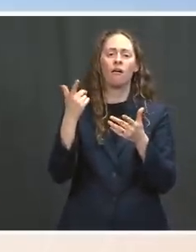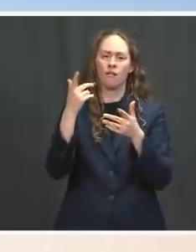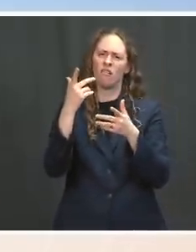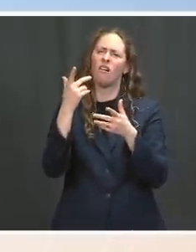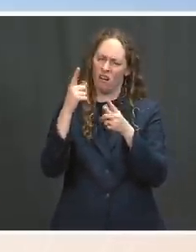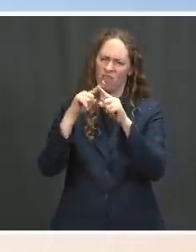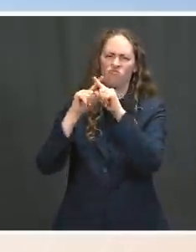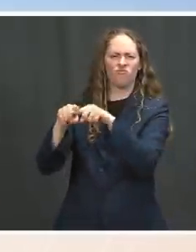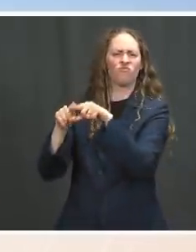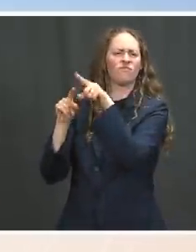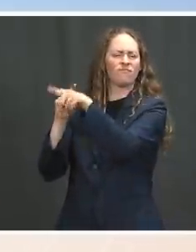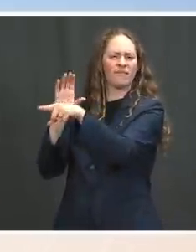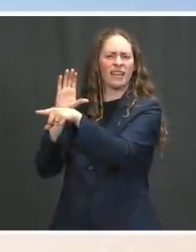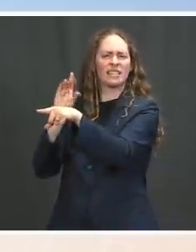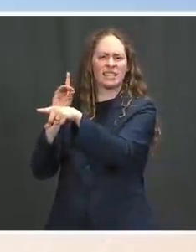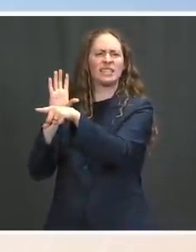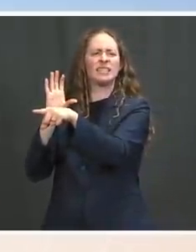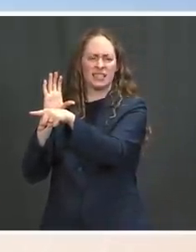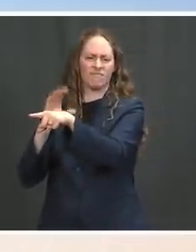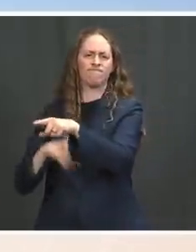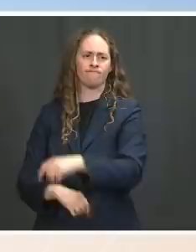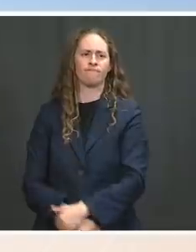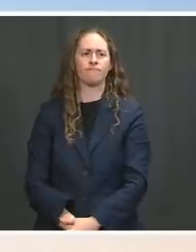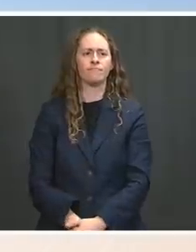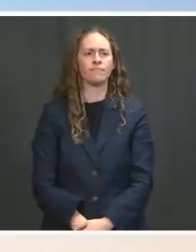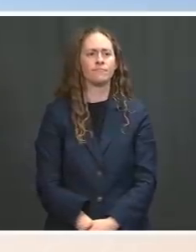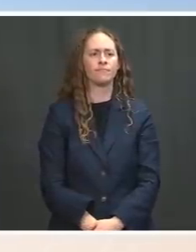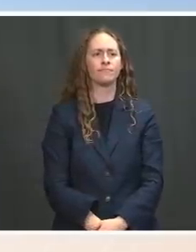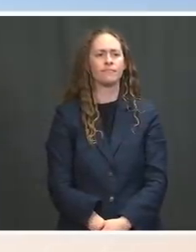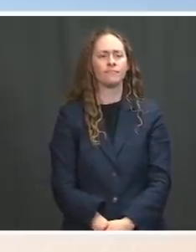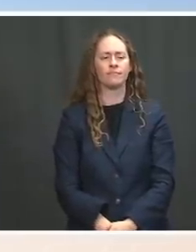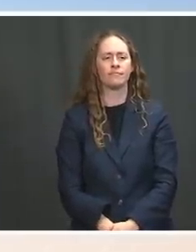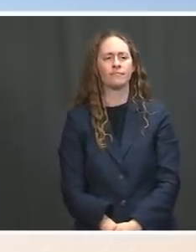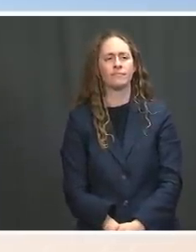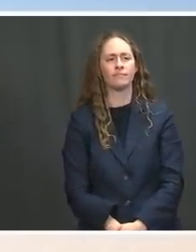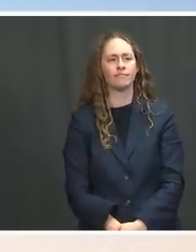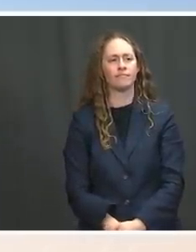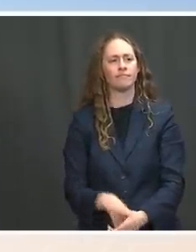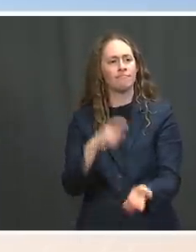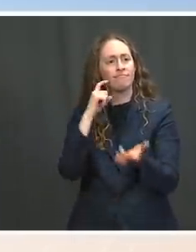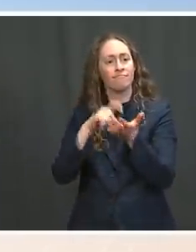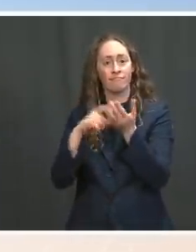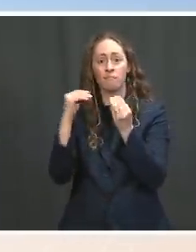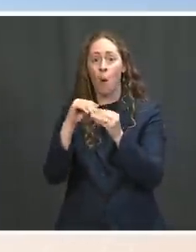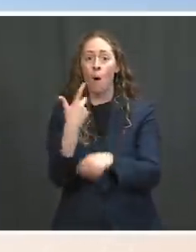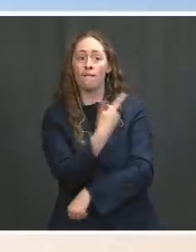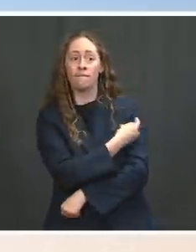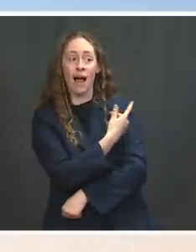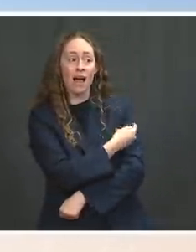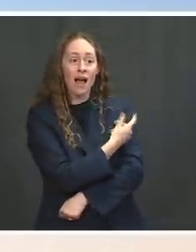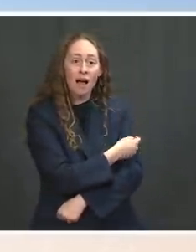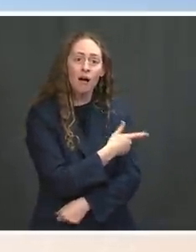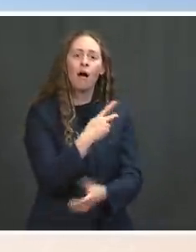So here's what we also know: As more people get vaccinated, there will be less and less need for certain restrictions, and the CDC has said they will continue to evaluate the science